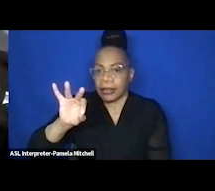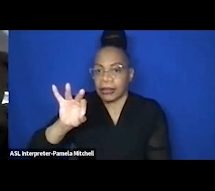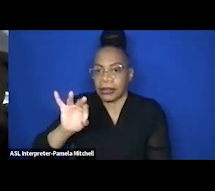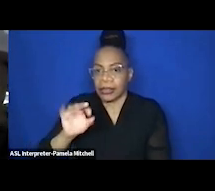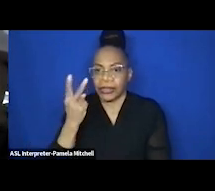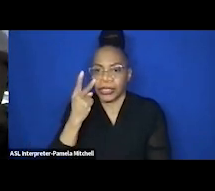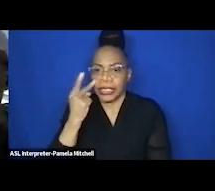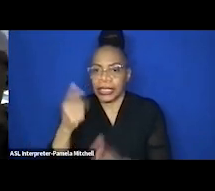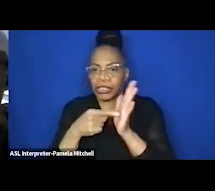It went back to 115 with proper medication.